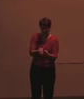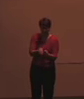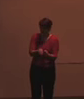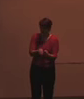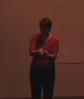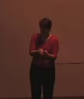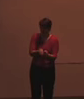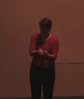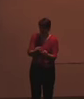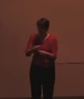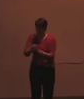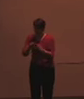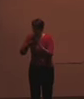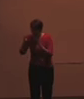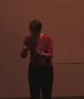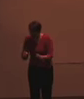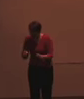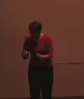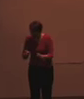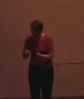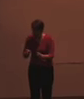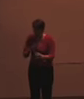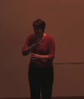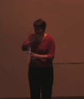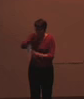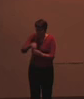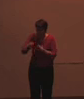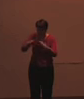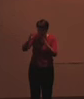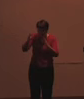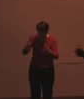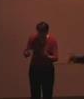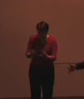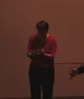But including that house and garden,